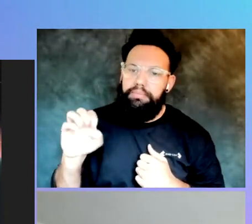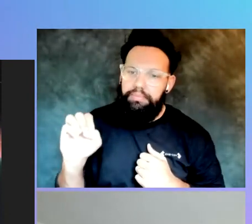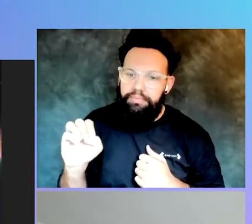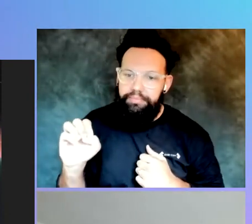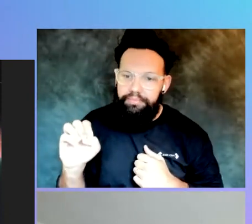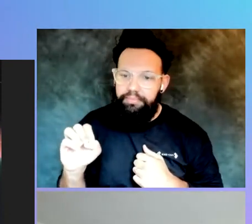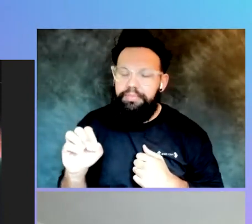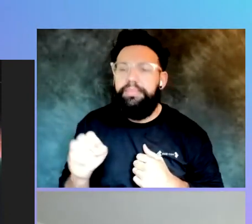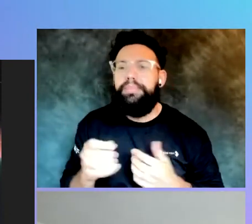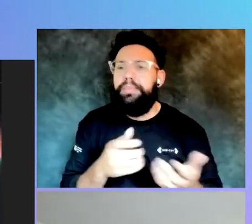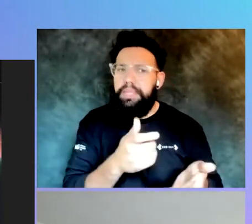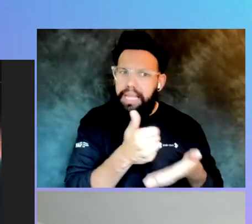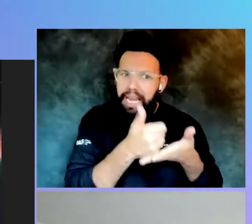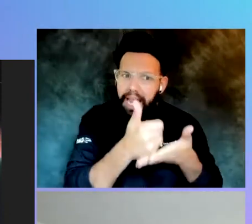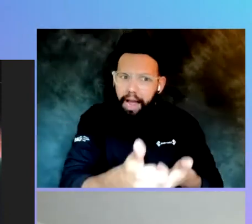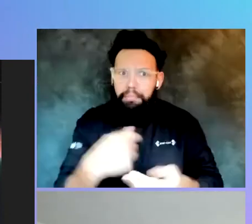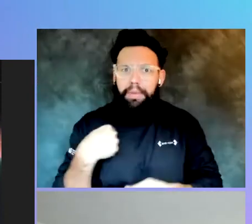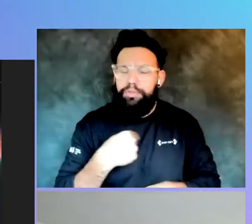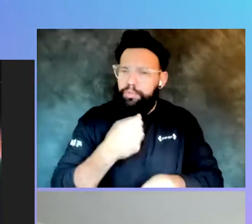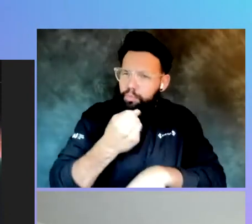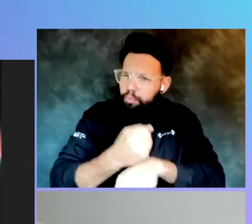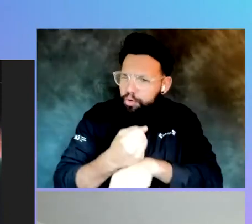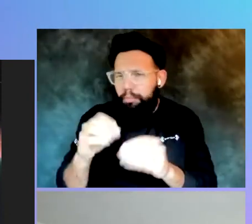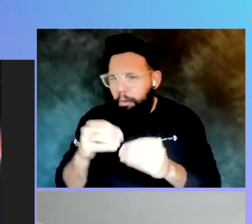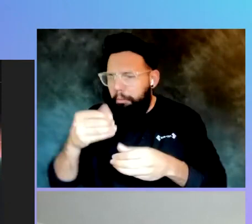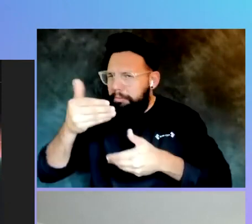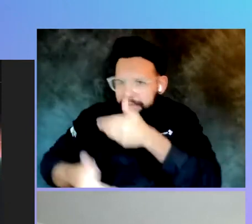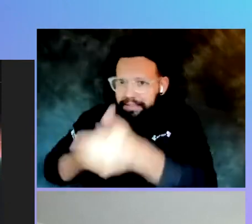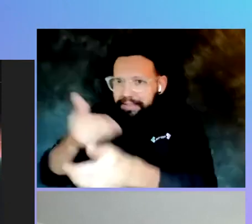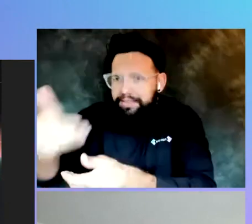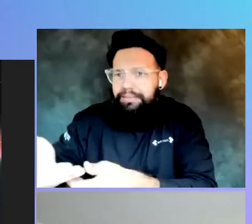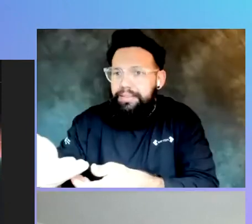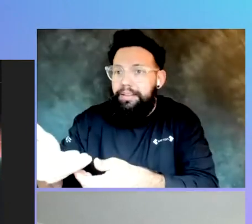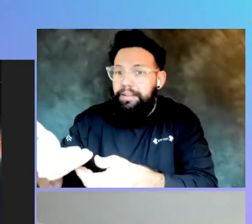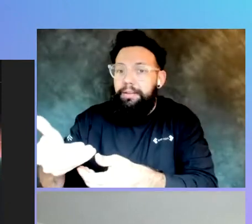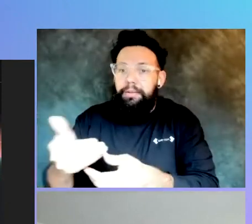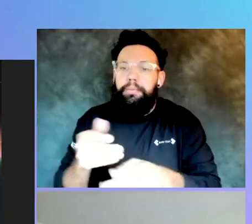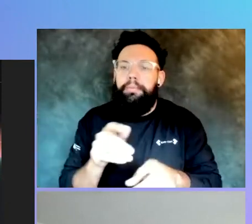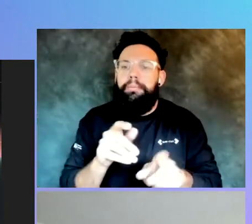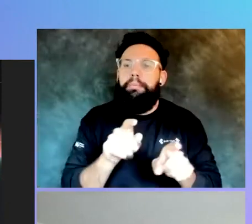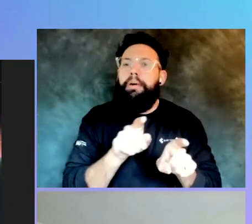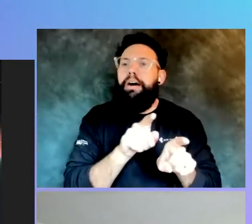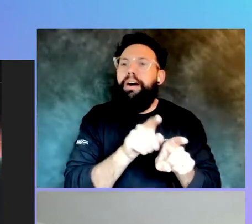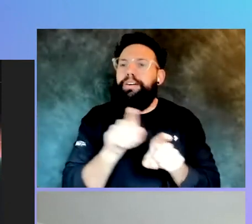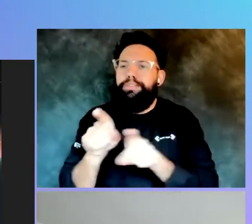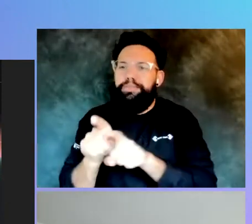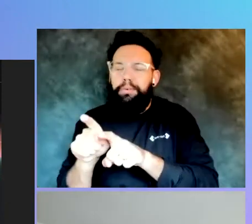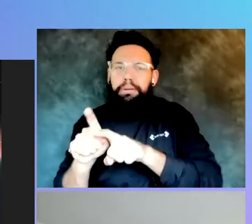important to keep in mind that it should not be seen as a